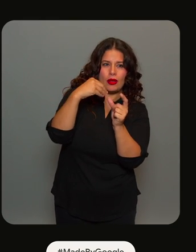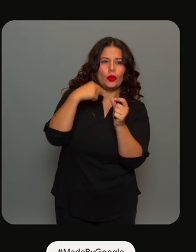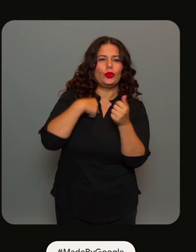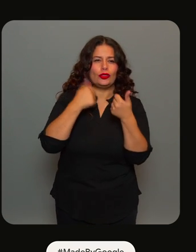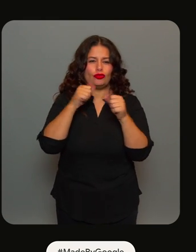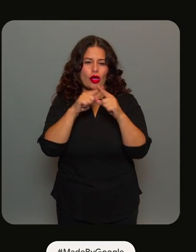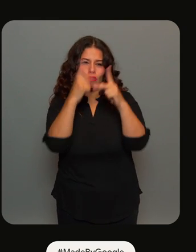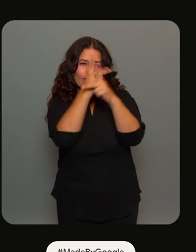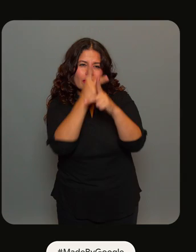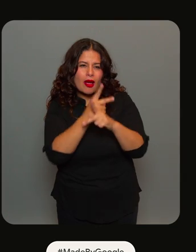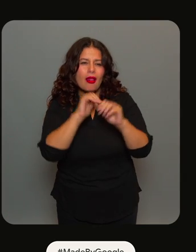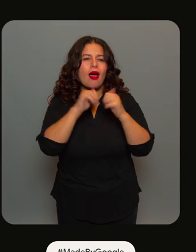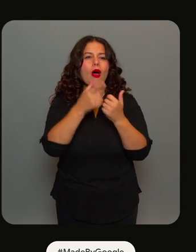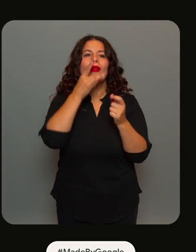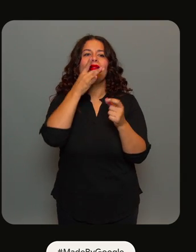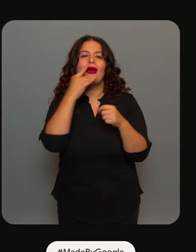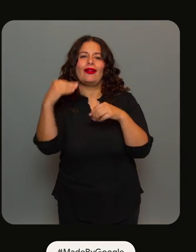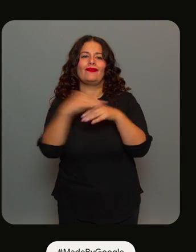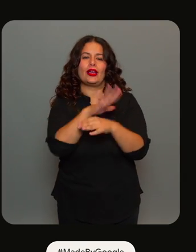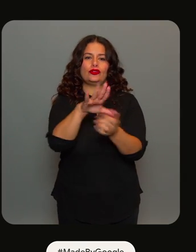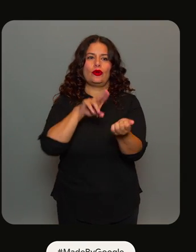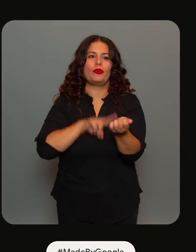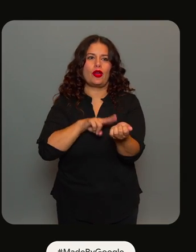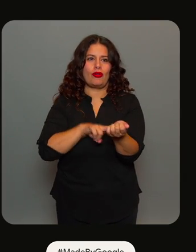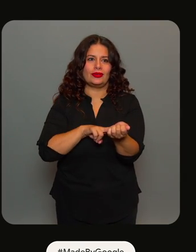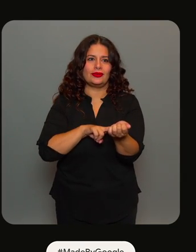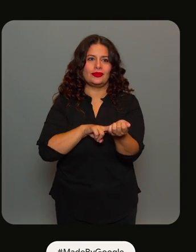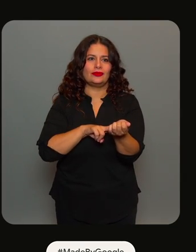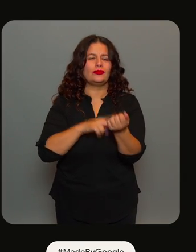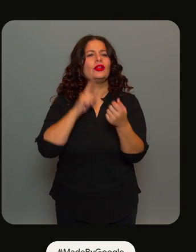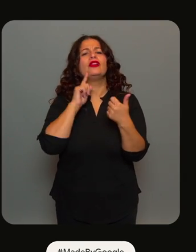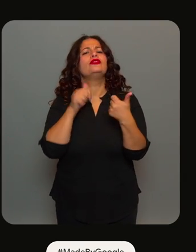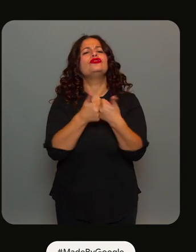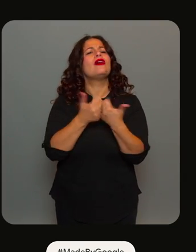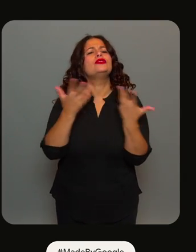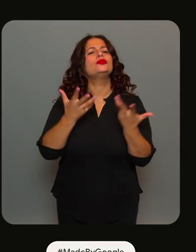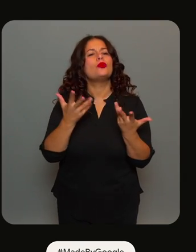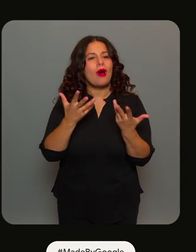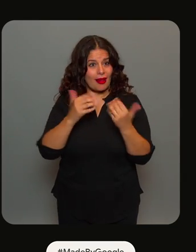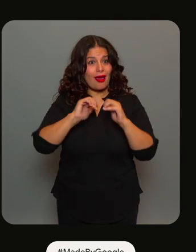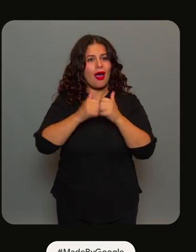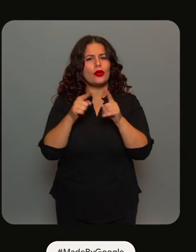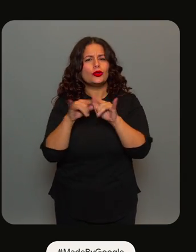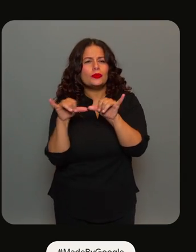The main challenge is measurement noise, noise that comes in from things such as your motion.